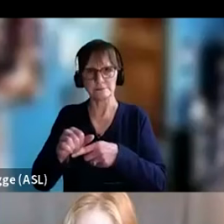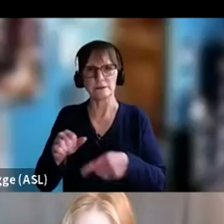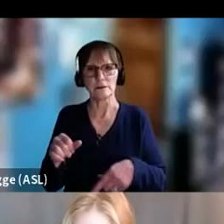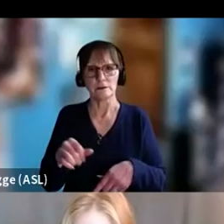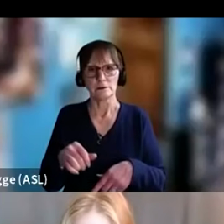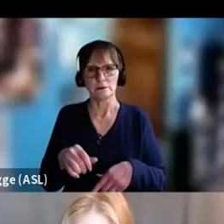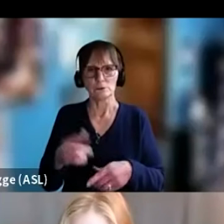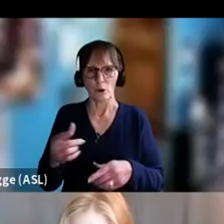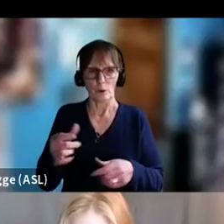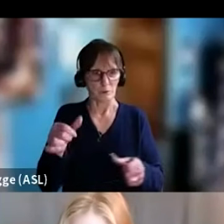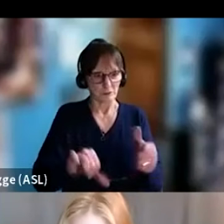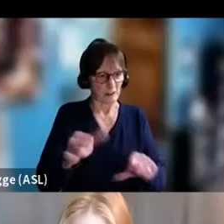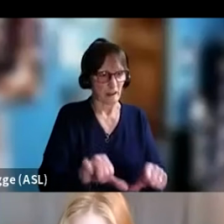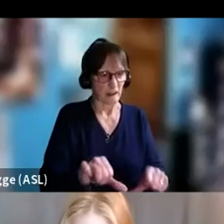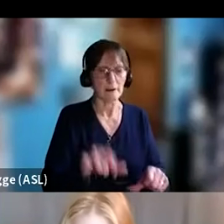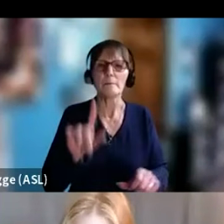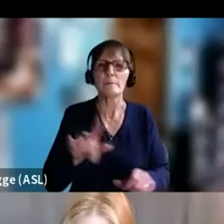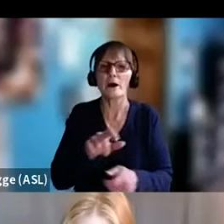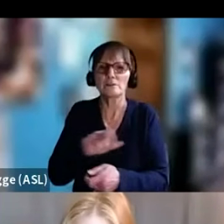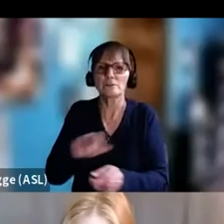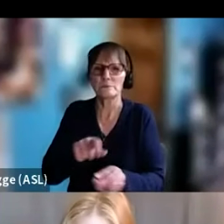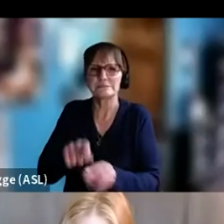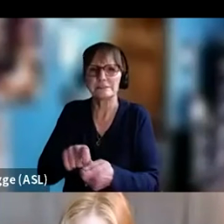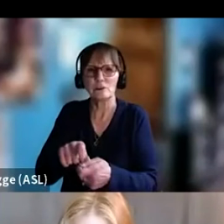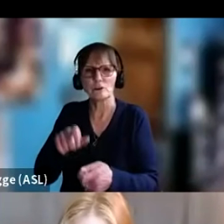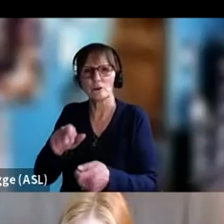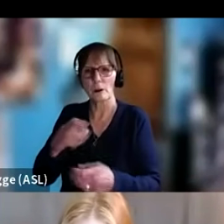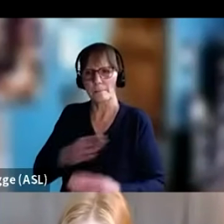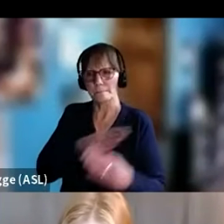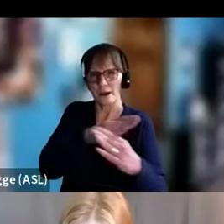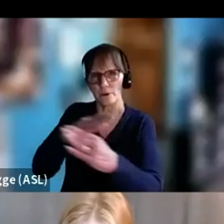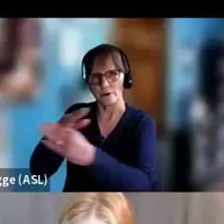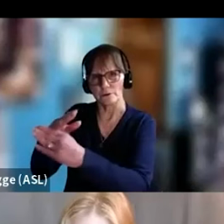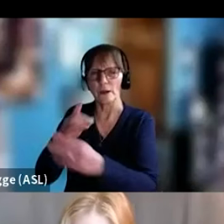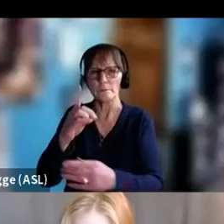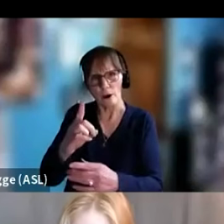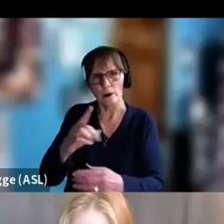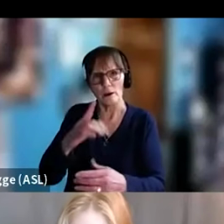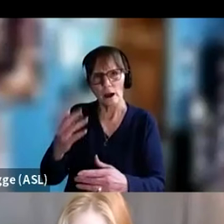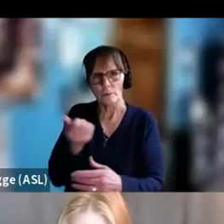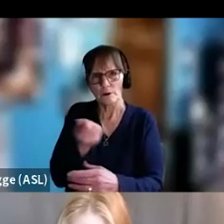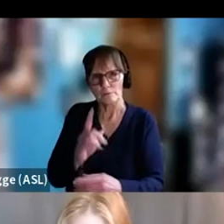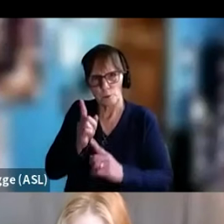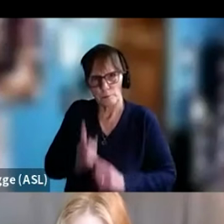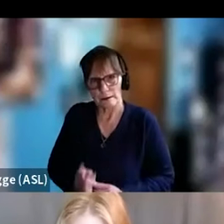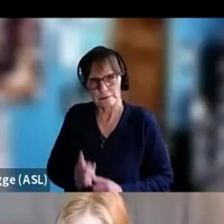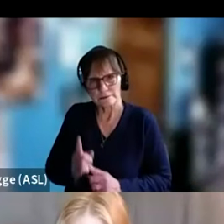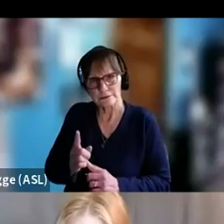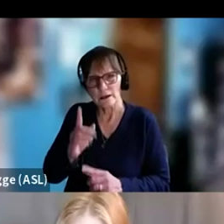There are lots of particular systemic barriers to those, but I just wanna spend a few minutes of seeing and talking about